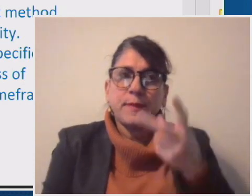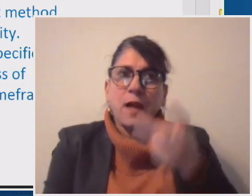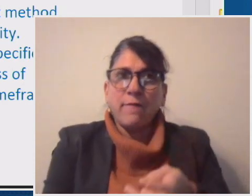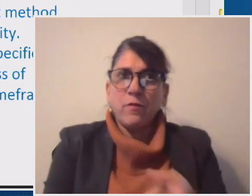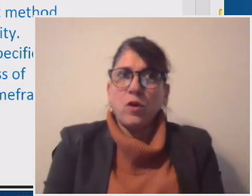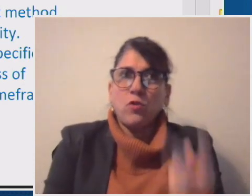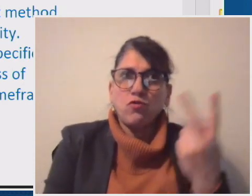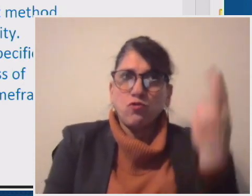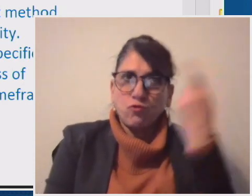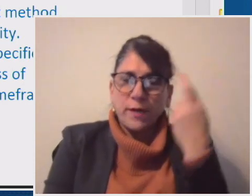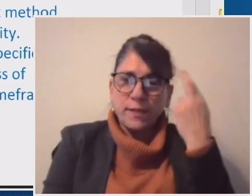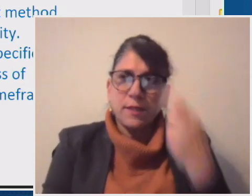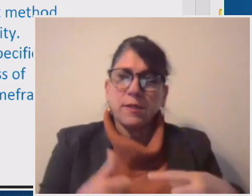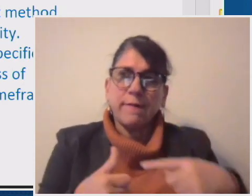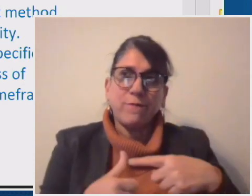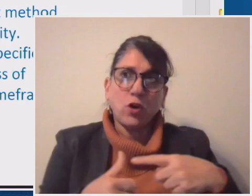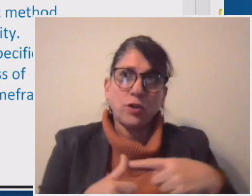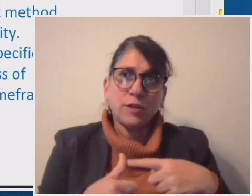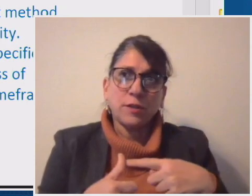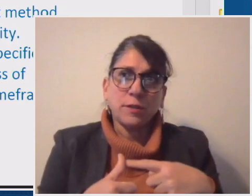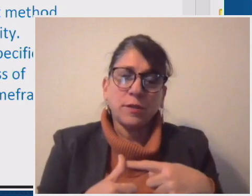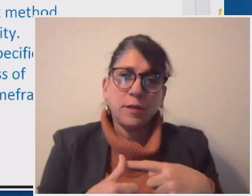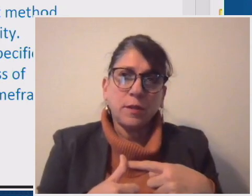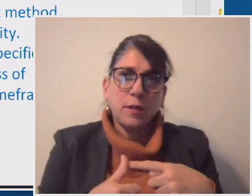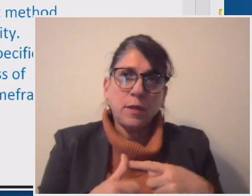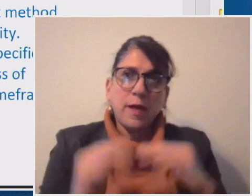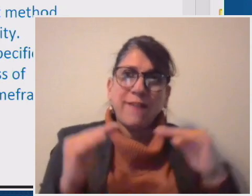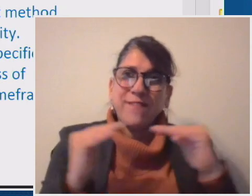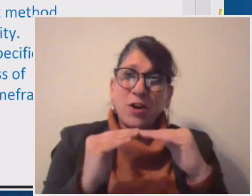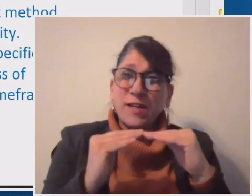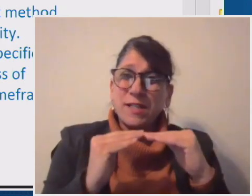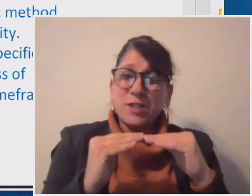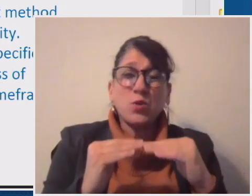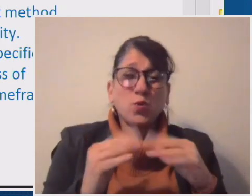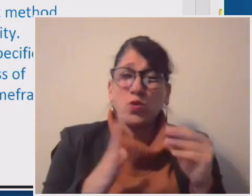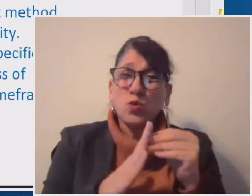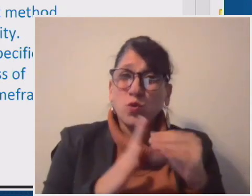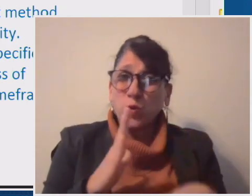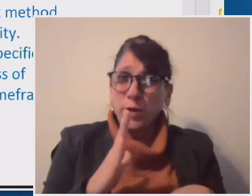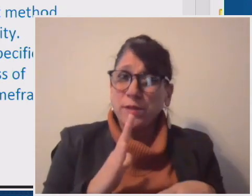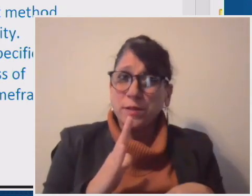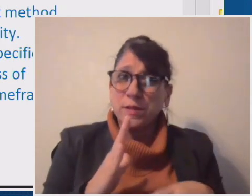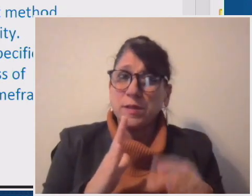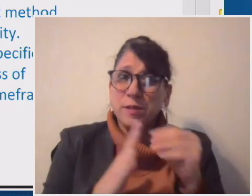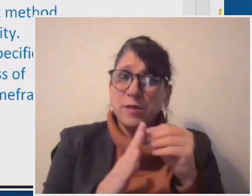The first being, fairness to students. Students for when schools have closed